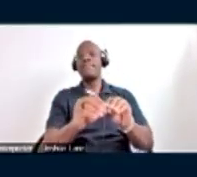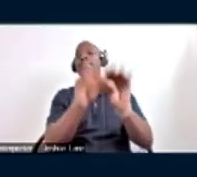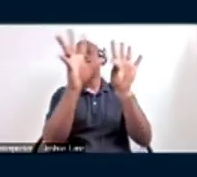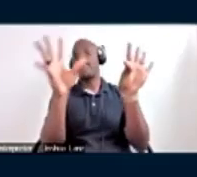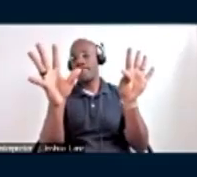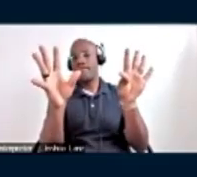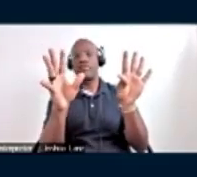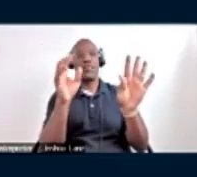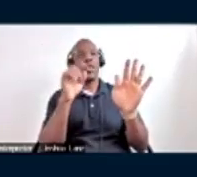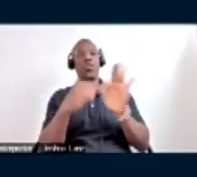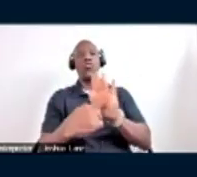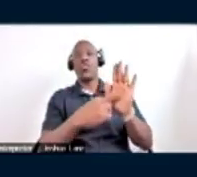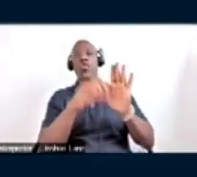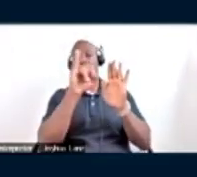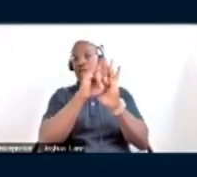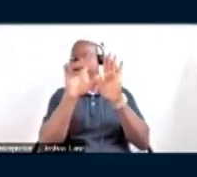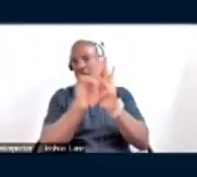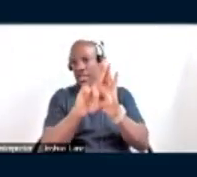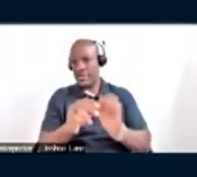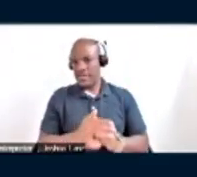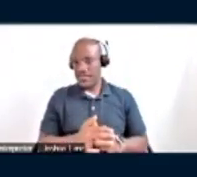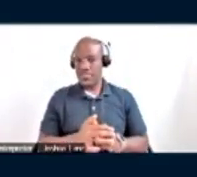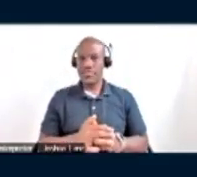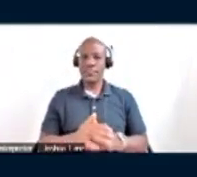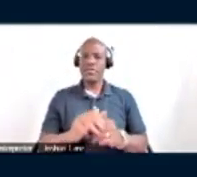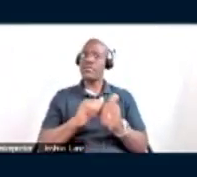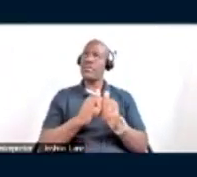We'll see; we're halfway into this pilot.